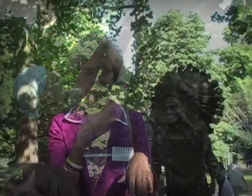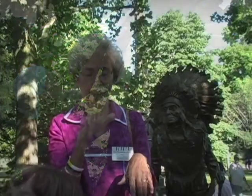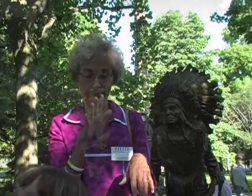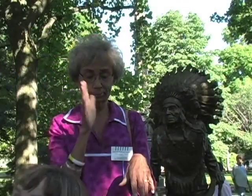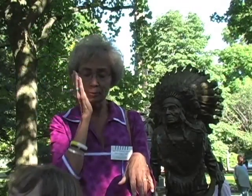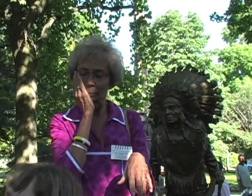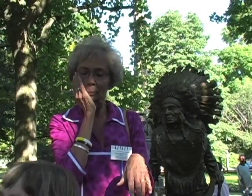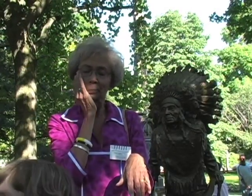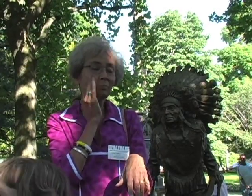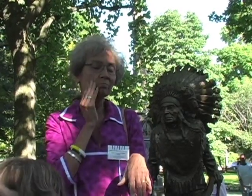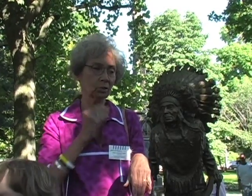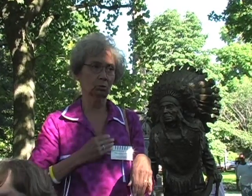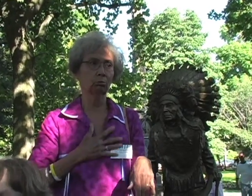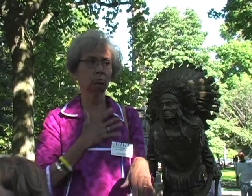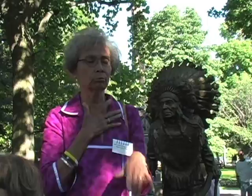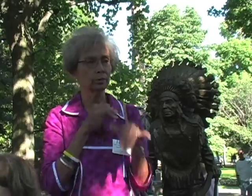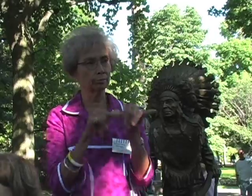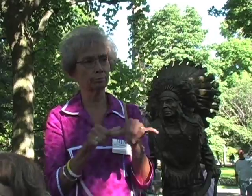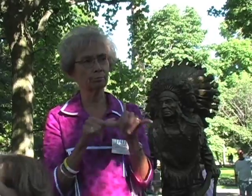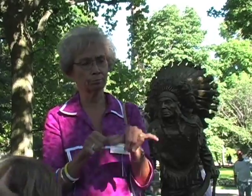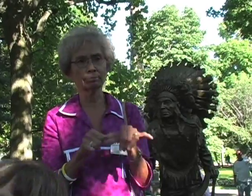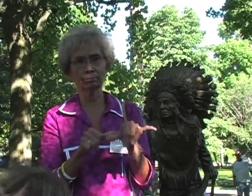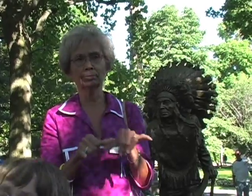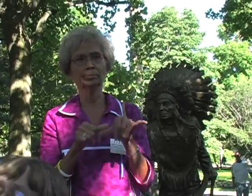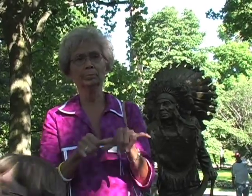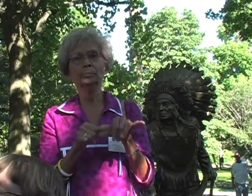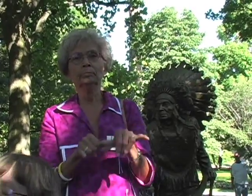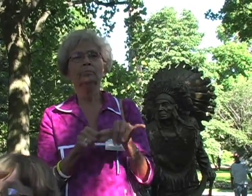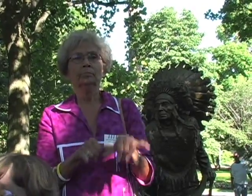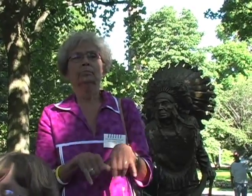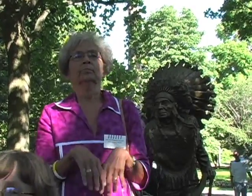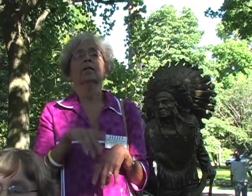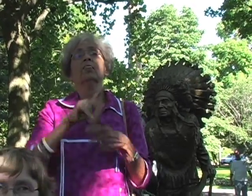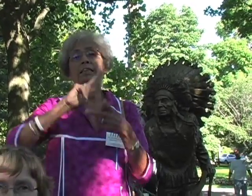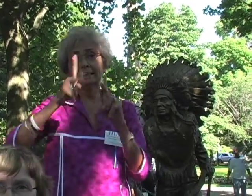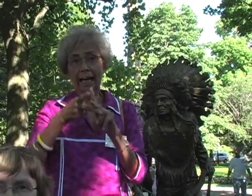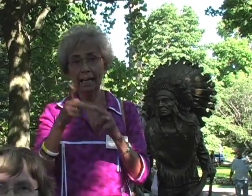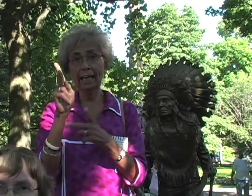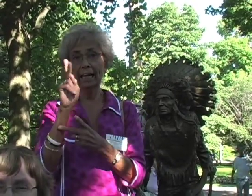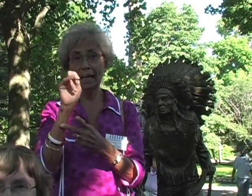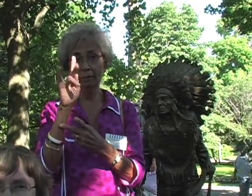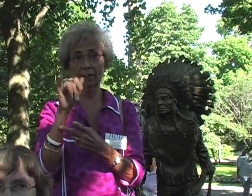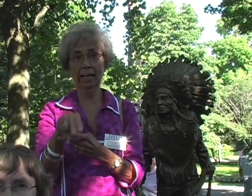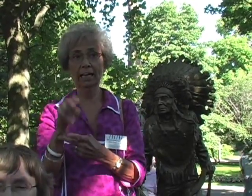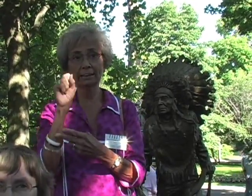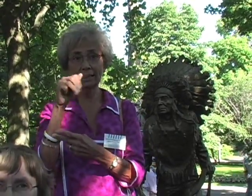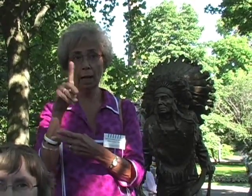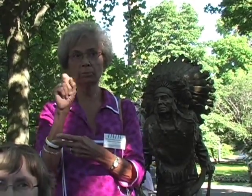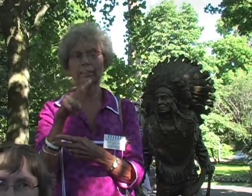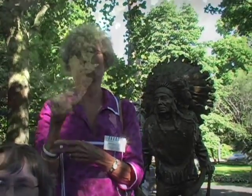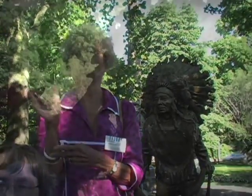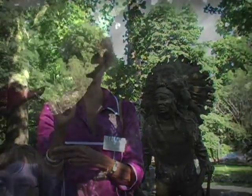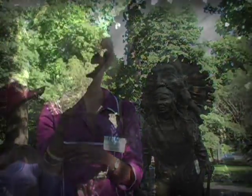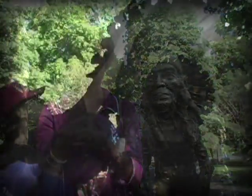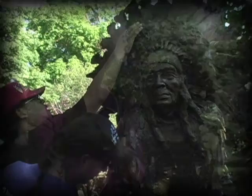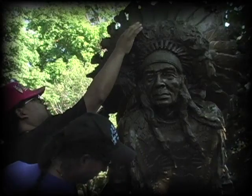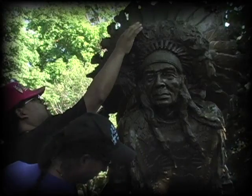It inspired me continually. Second, Kevin Sampson, also touched..